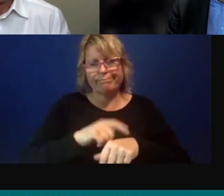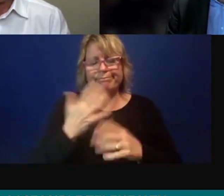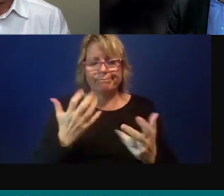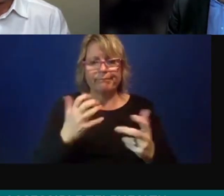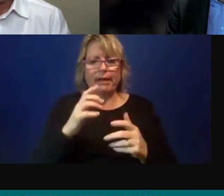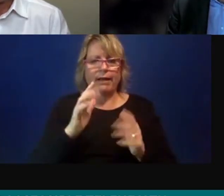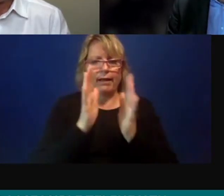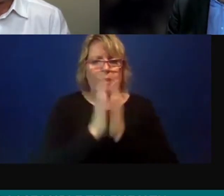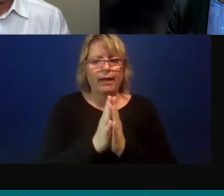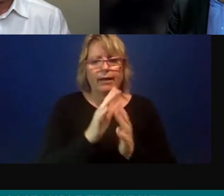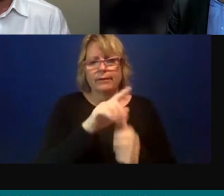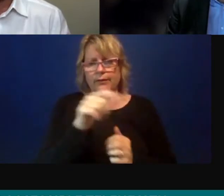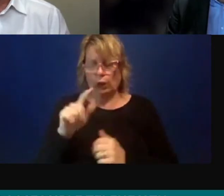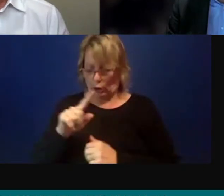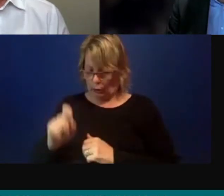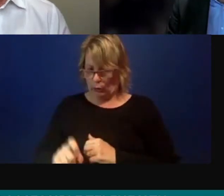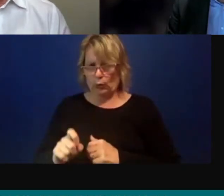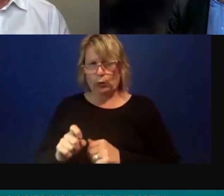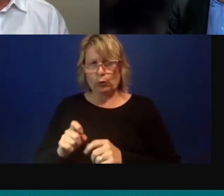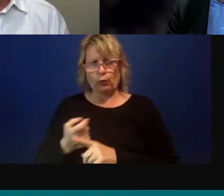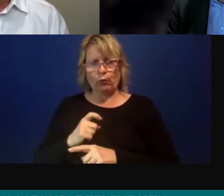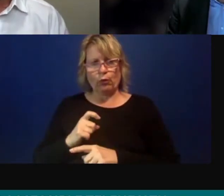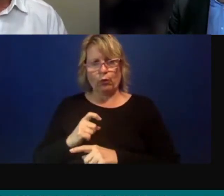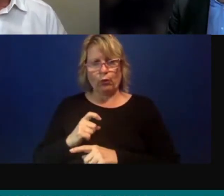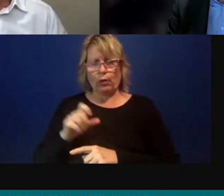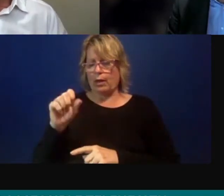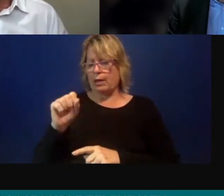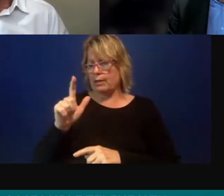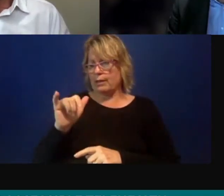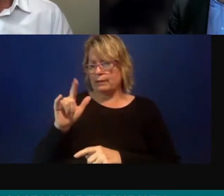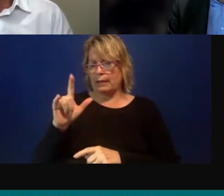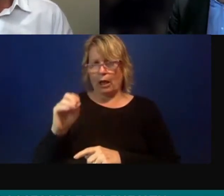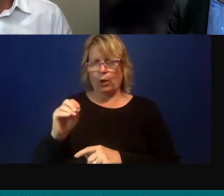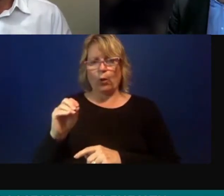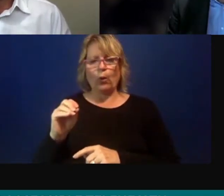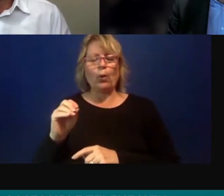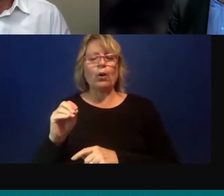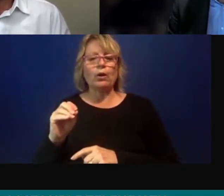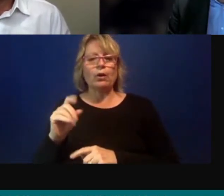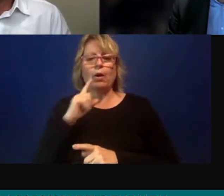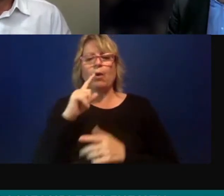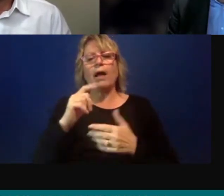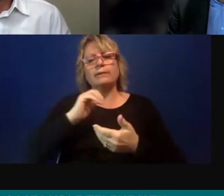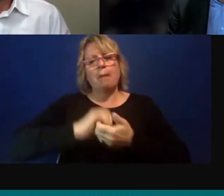a question that's coming out of the Slido, I wanted to ask a little bit about partnerships.